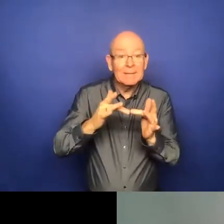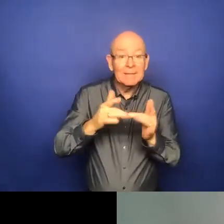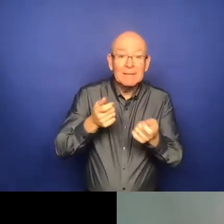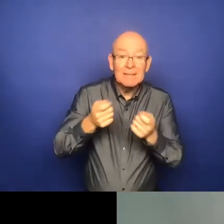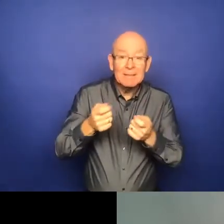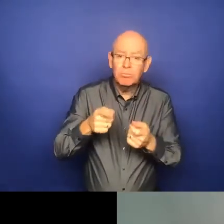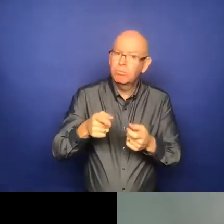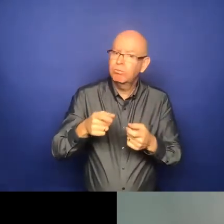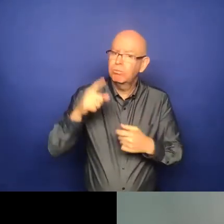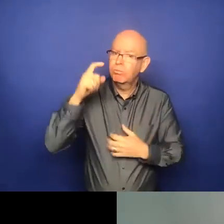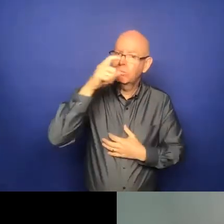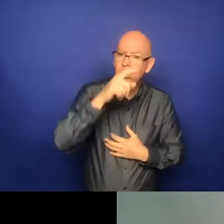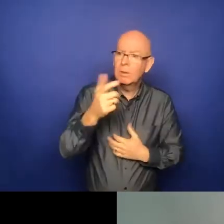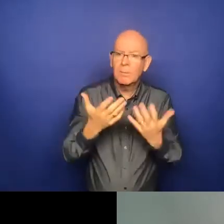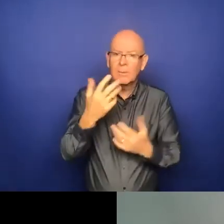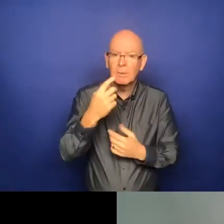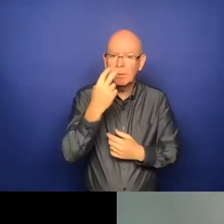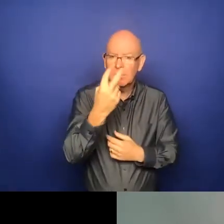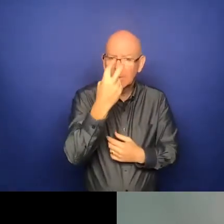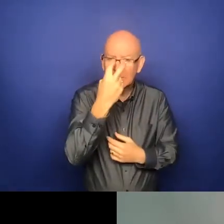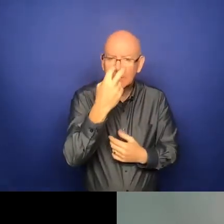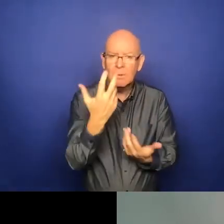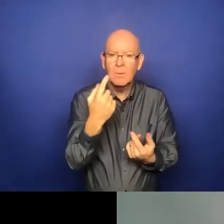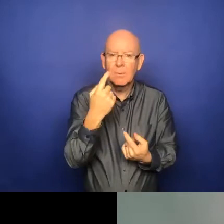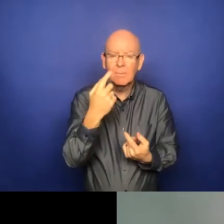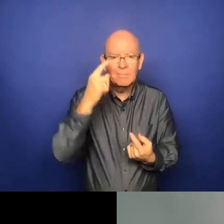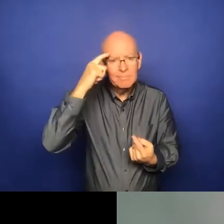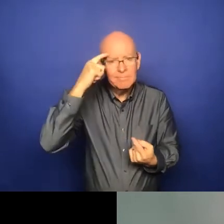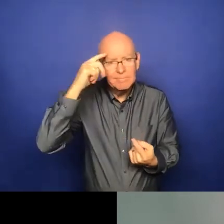advantage of the abilities of the technological abilities to